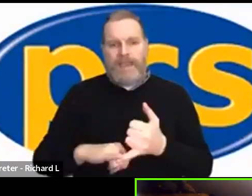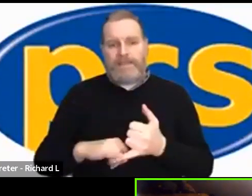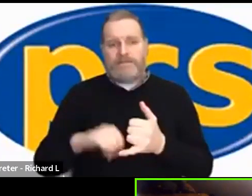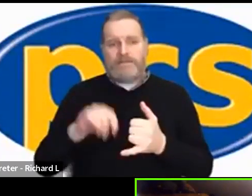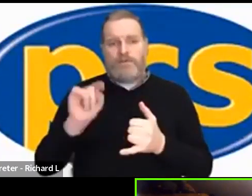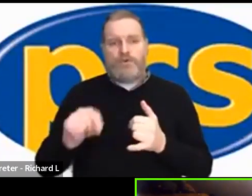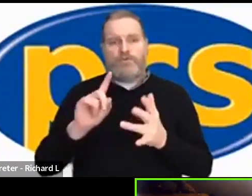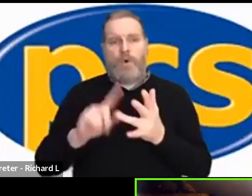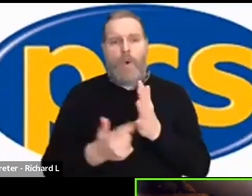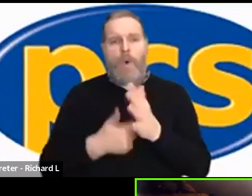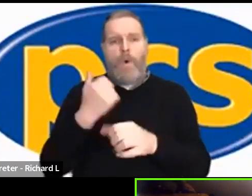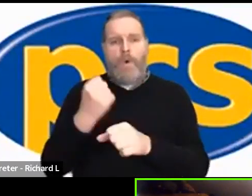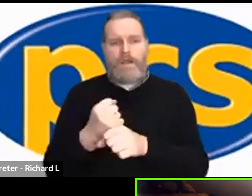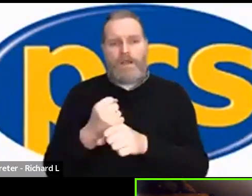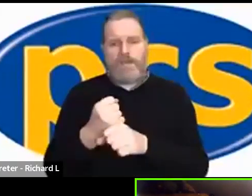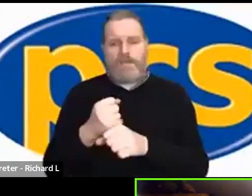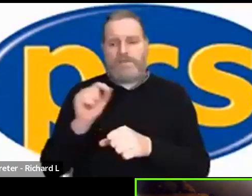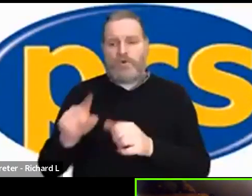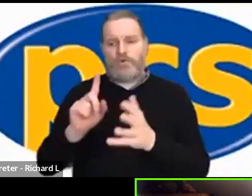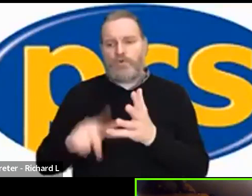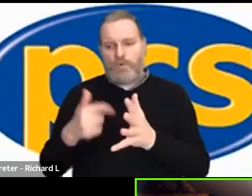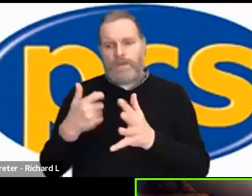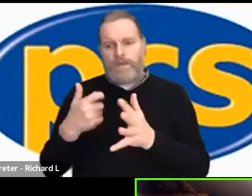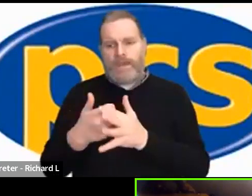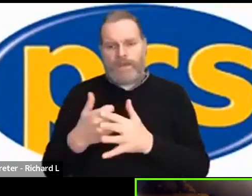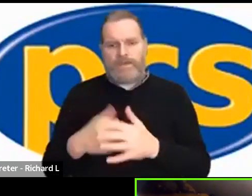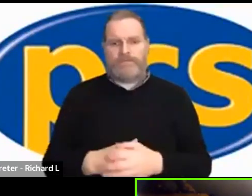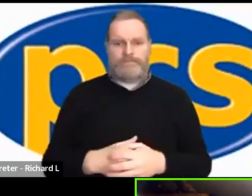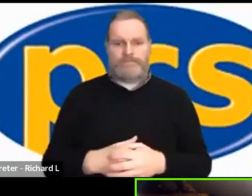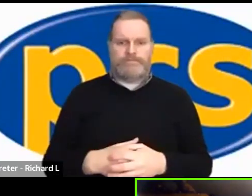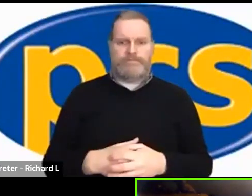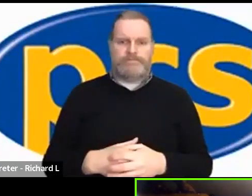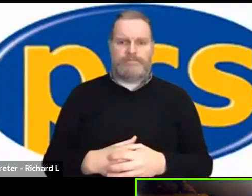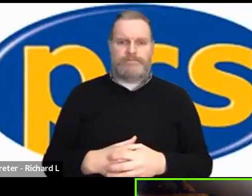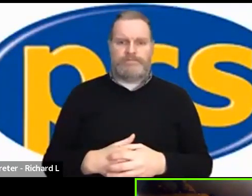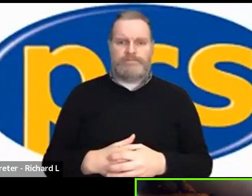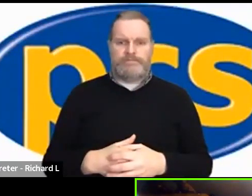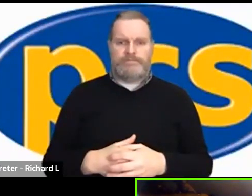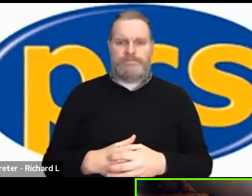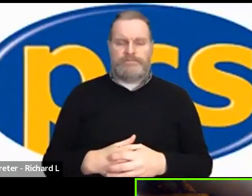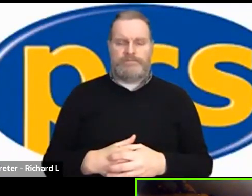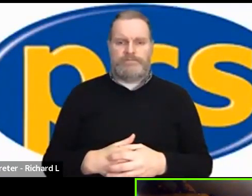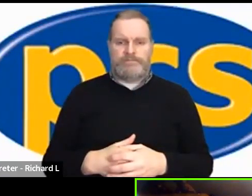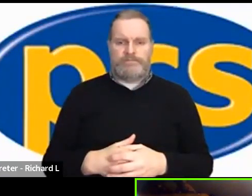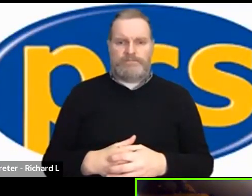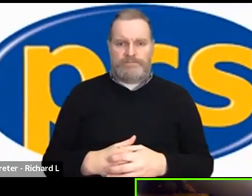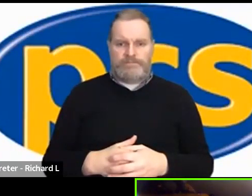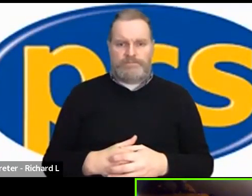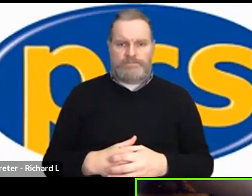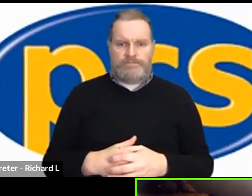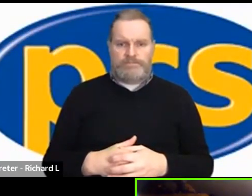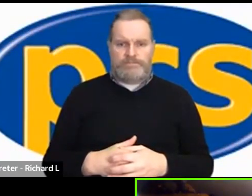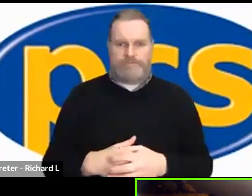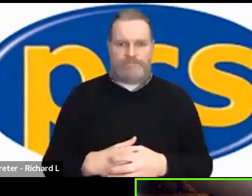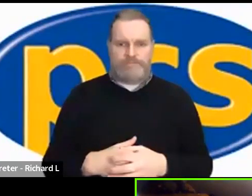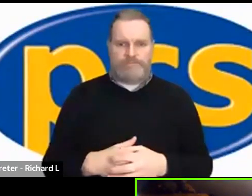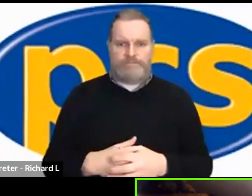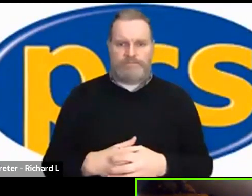stuff, do email, the inbox. Do you know, Sarah Whiting is trying to get responses responses on specific right on specifics around Universal dies diaries?